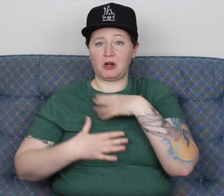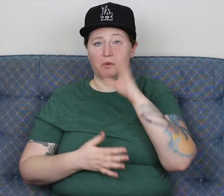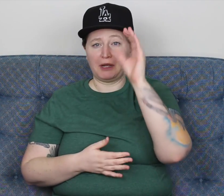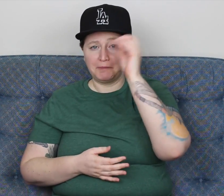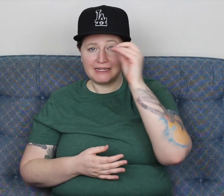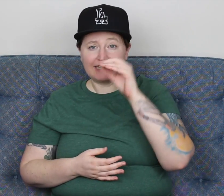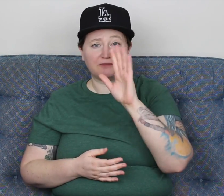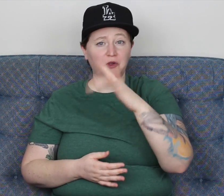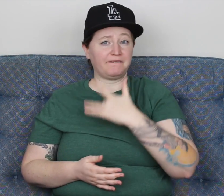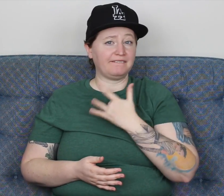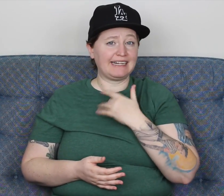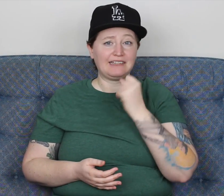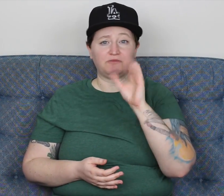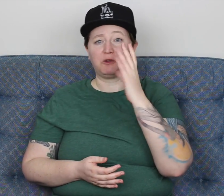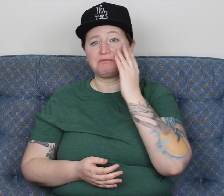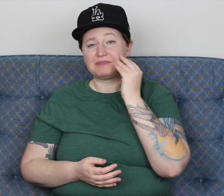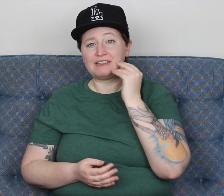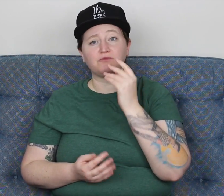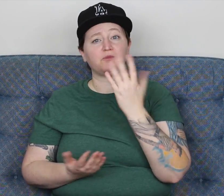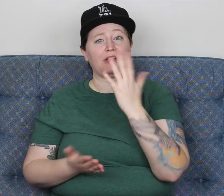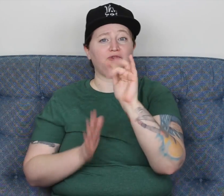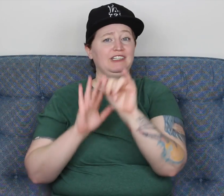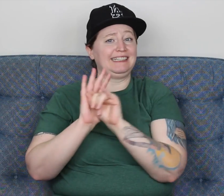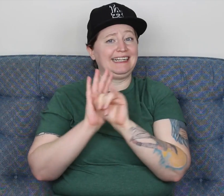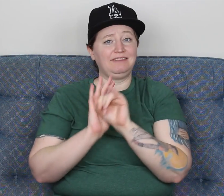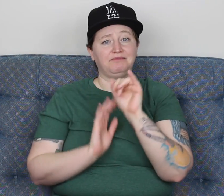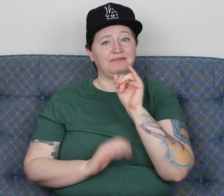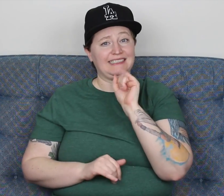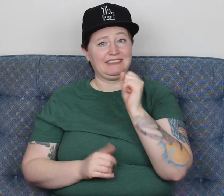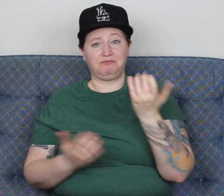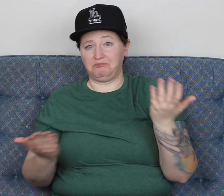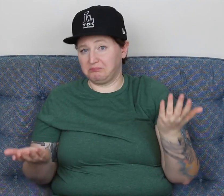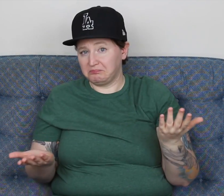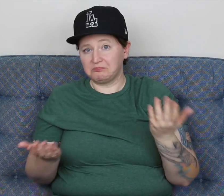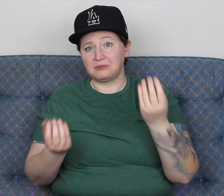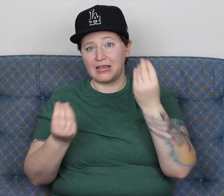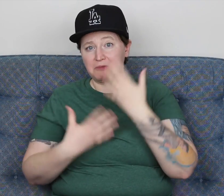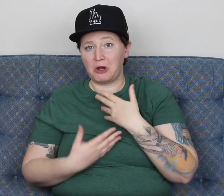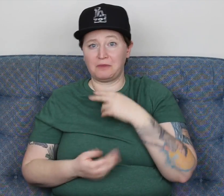Let me know what your opinion is. How do you feel about this and what is your experience with what your identity is.